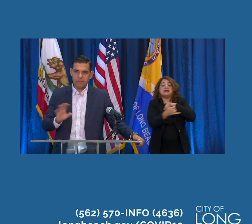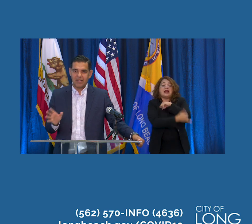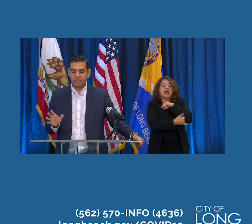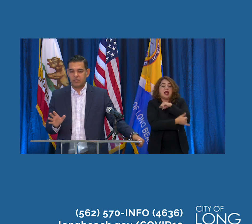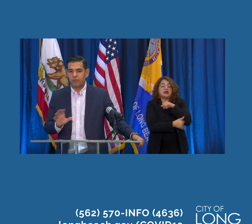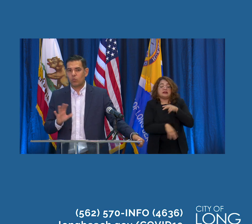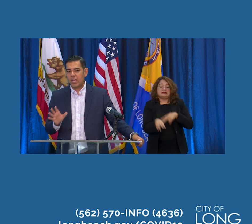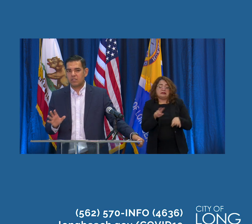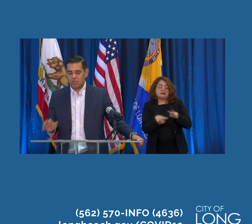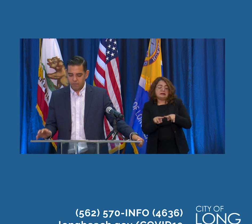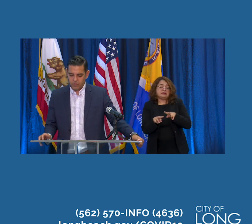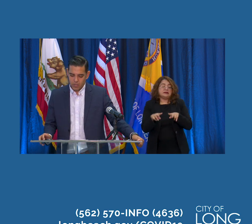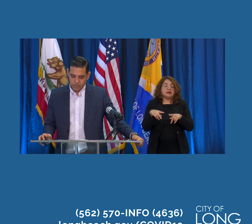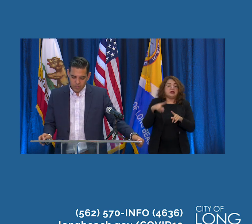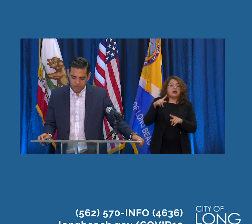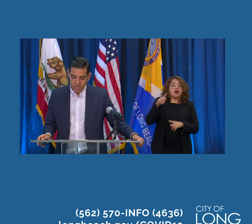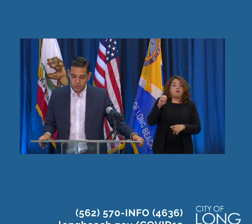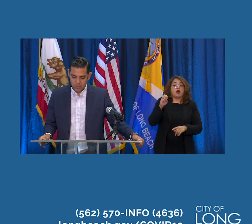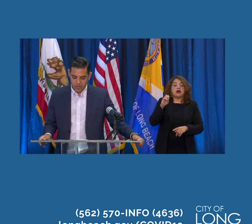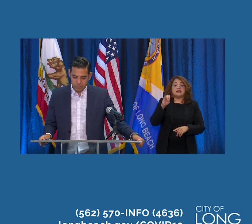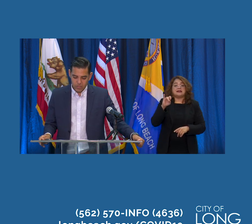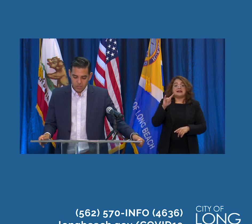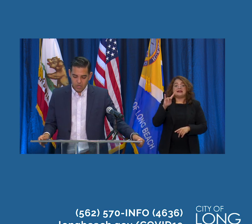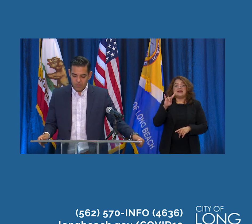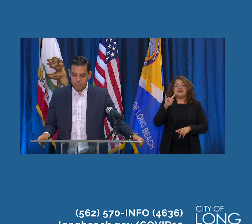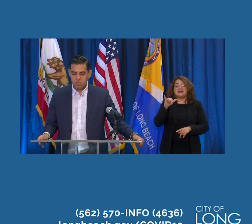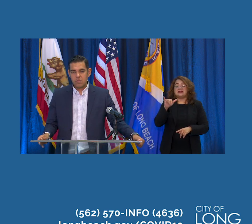some have had different ways of measuring them.